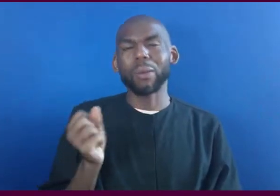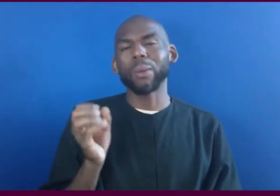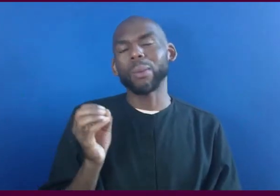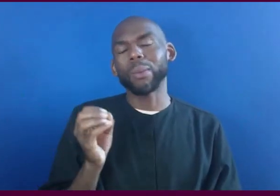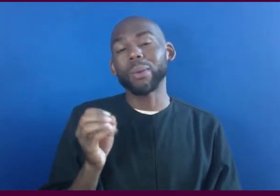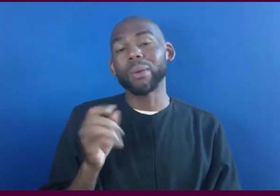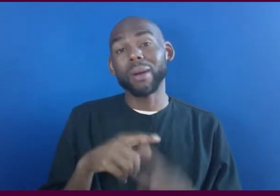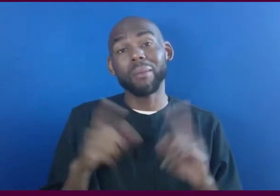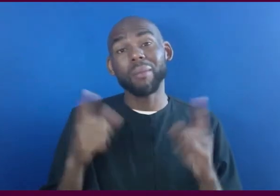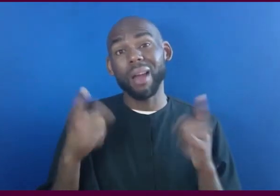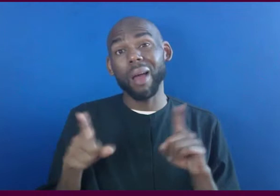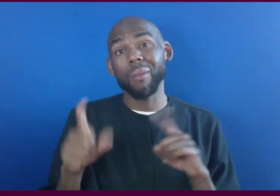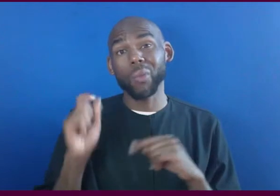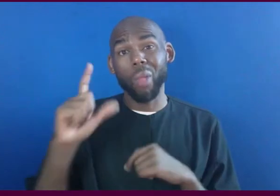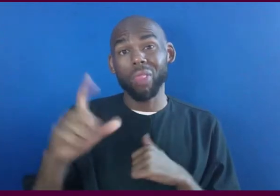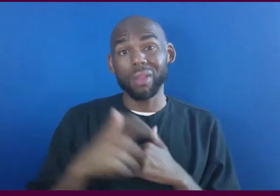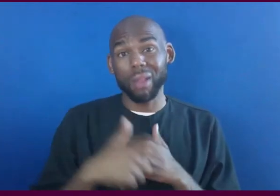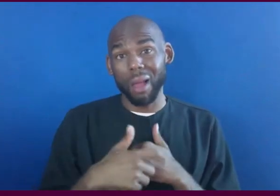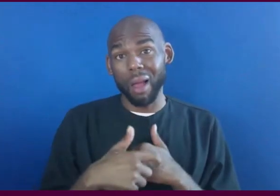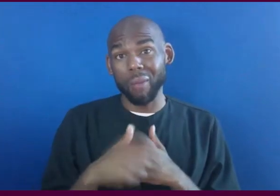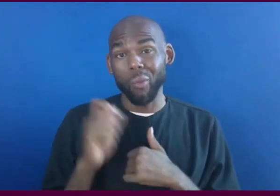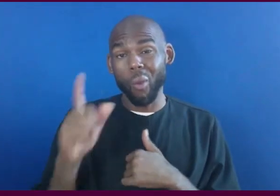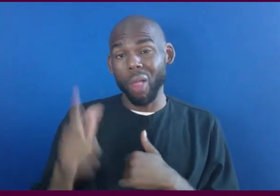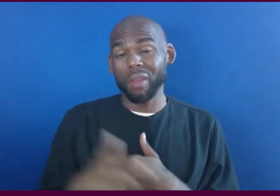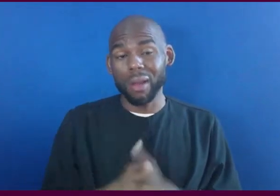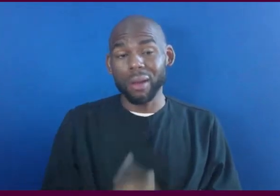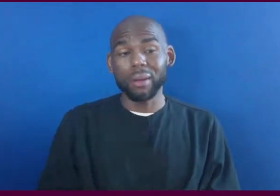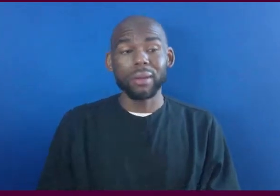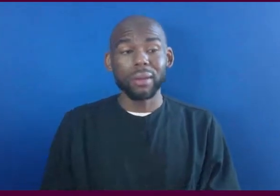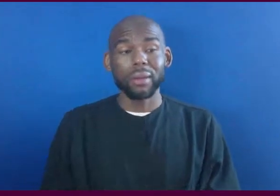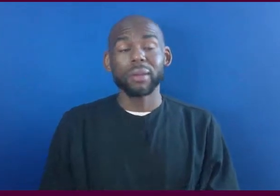So, but it happens all the time, all the time.